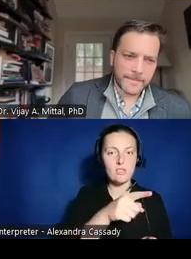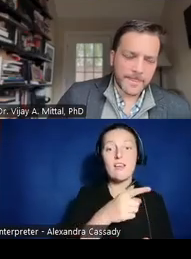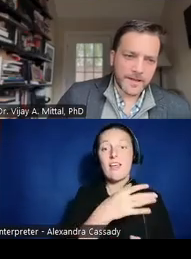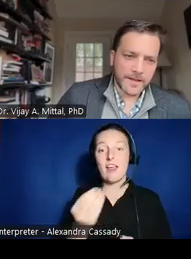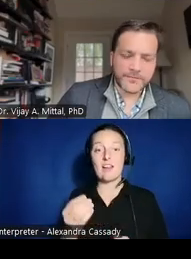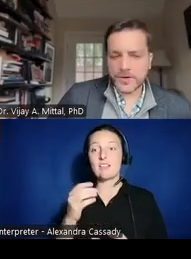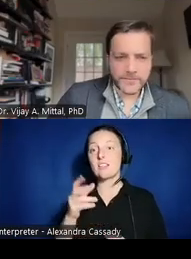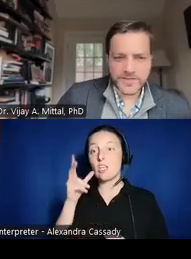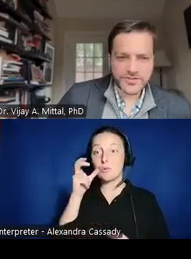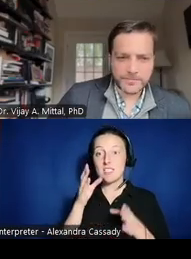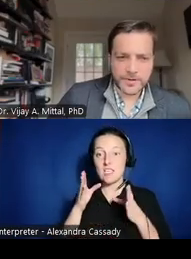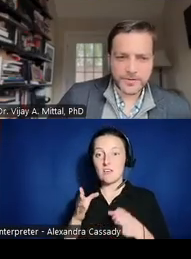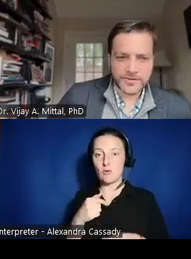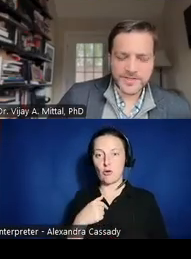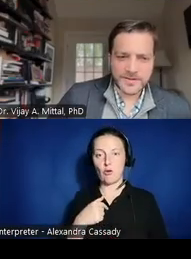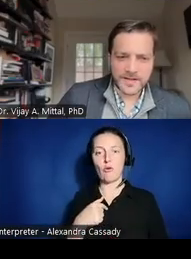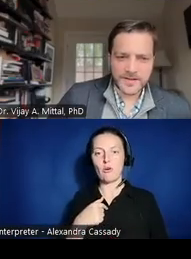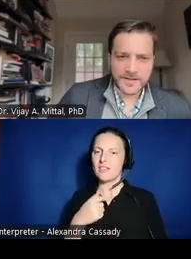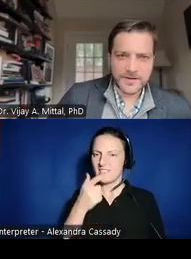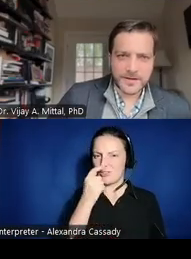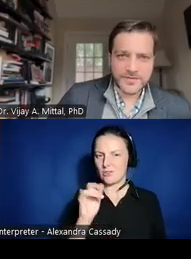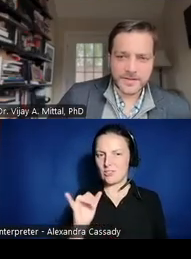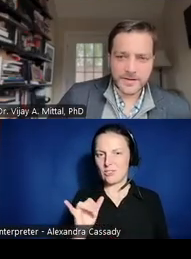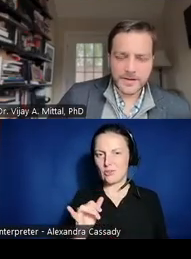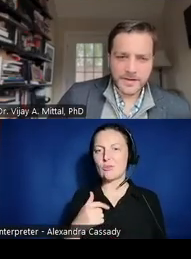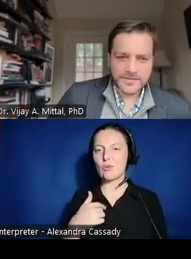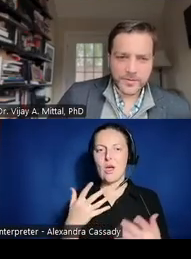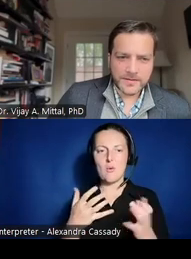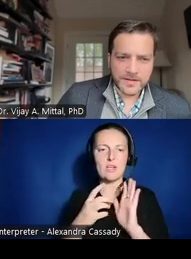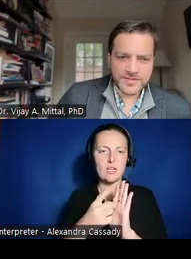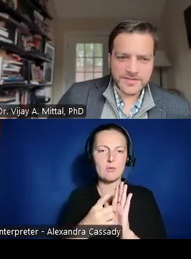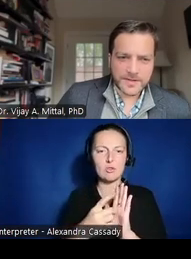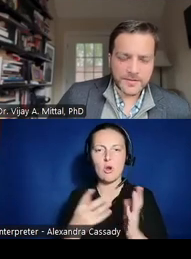um for conversation partners which is something I become very interested in. So, I launched a study